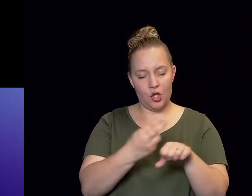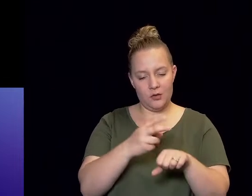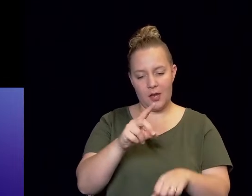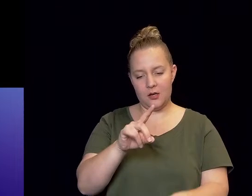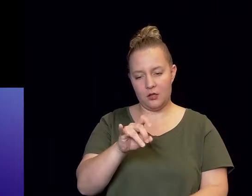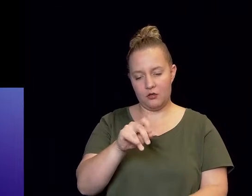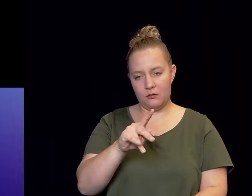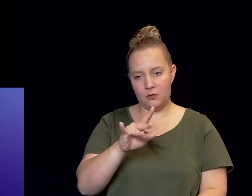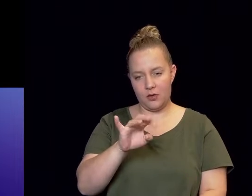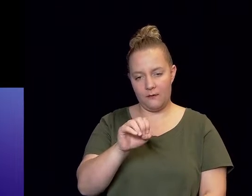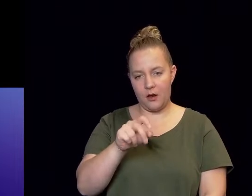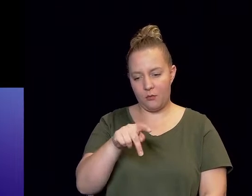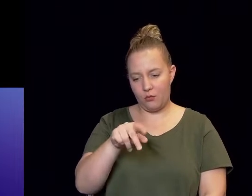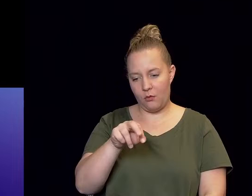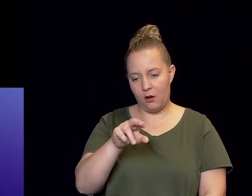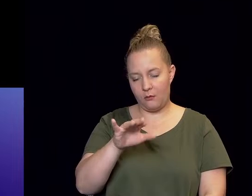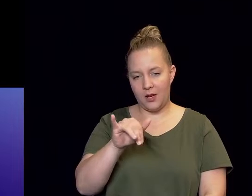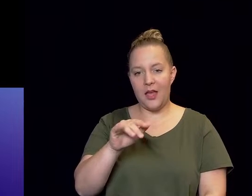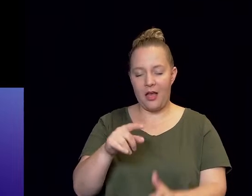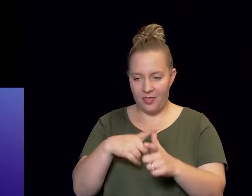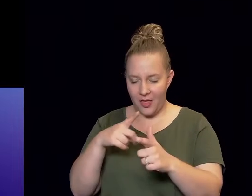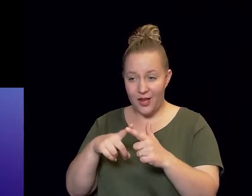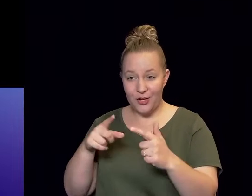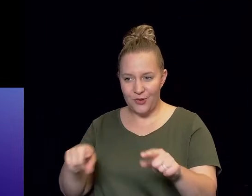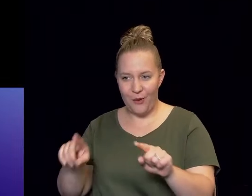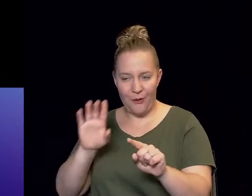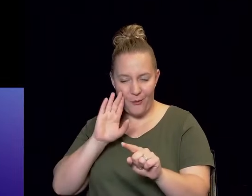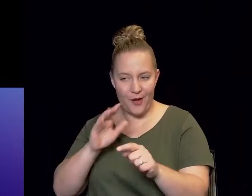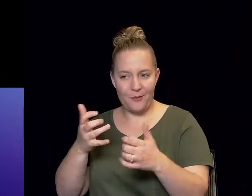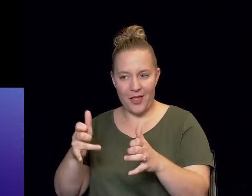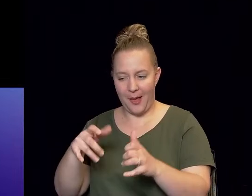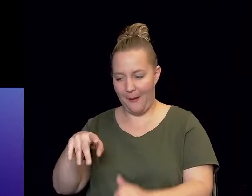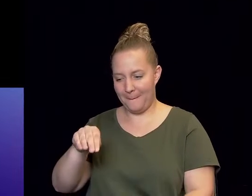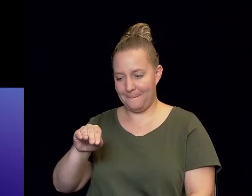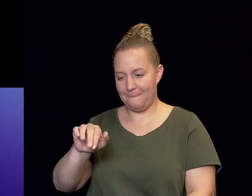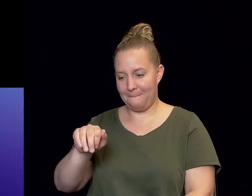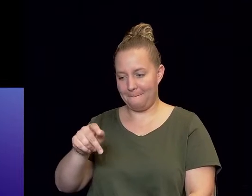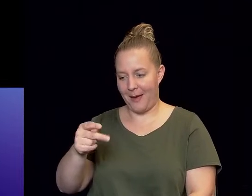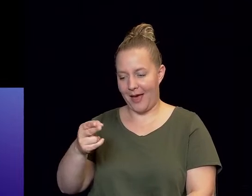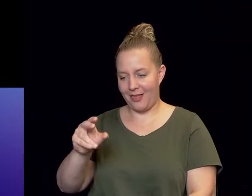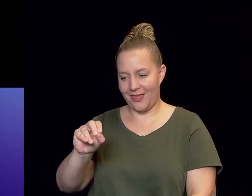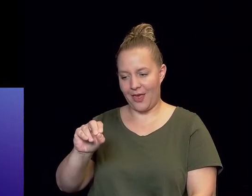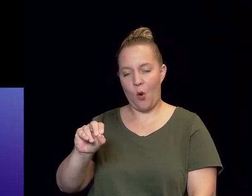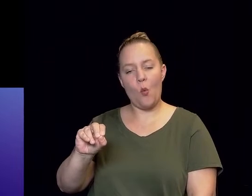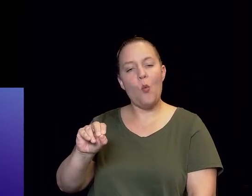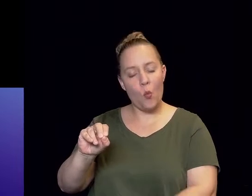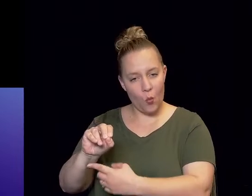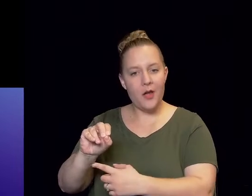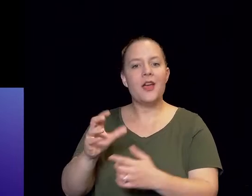And then here pretty soon we're going to play Matho. So, let's get started! Now, on the outside